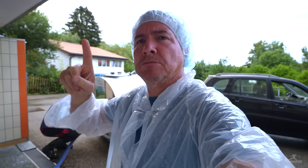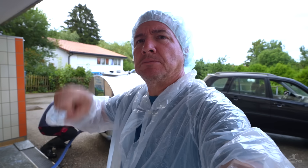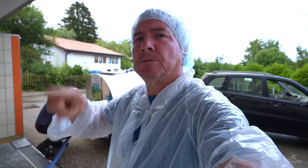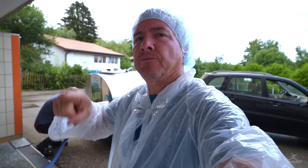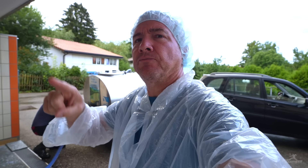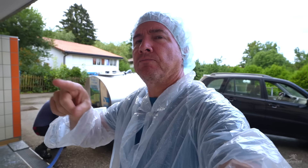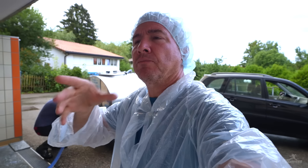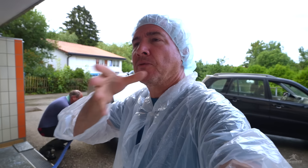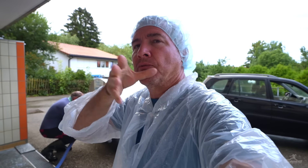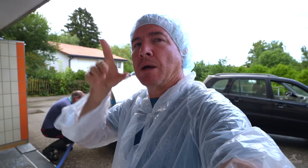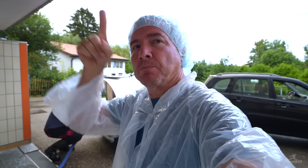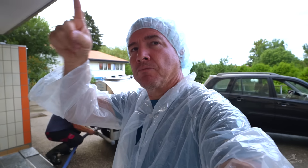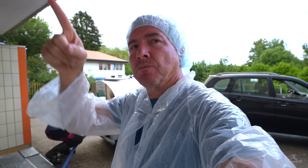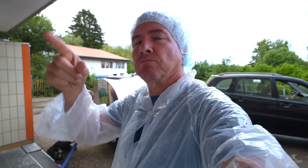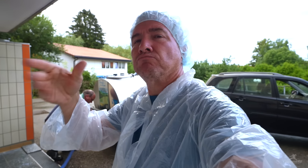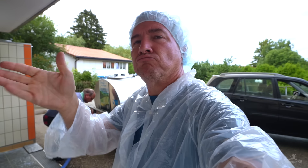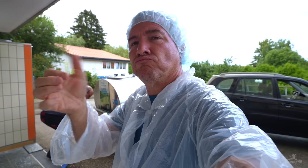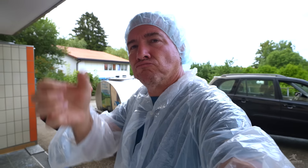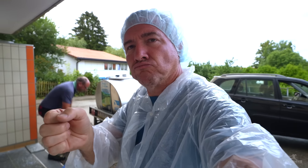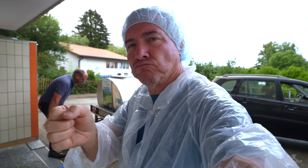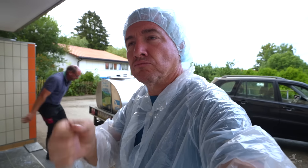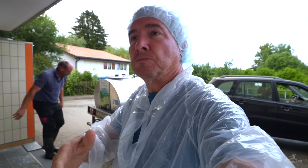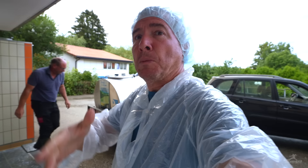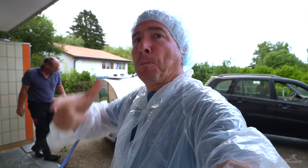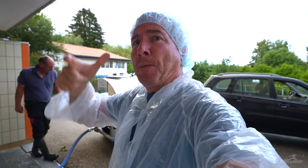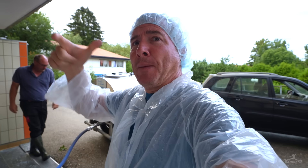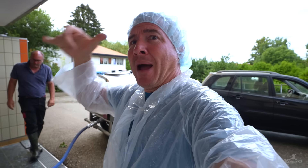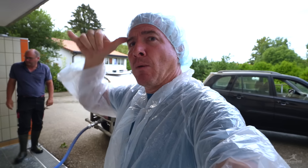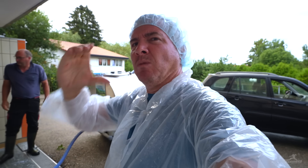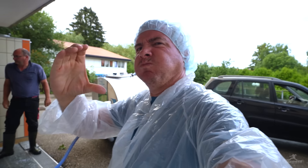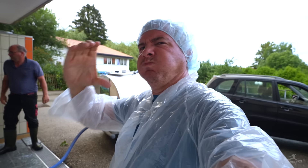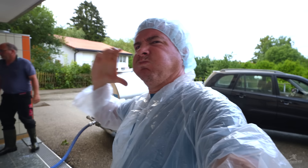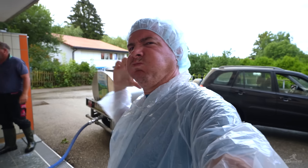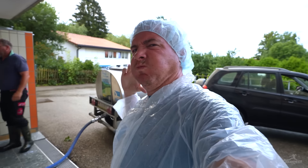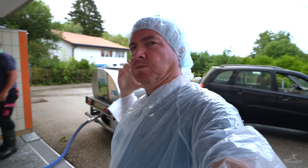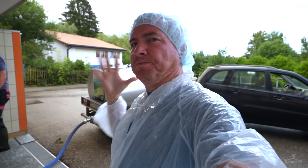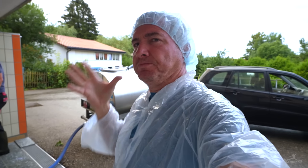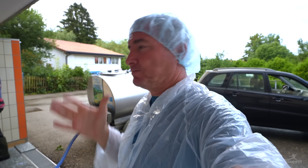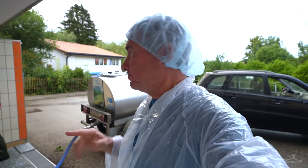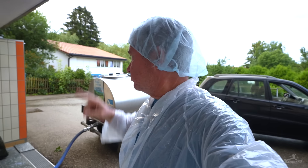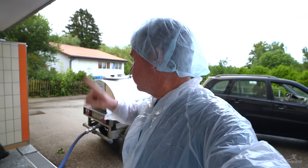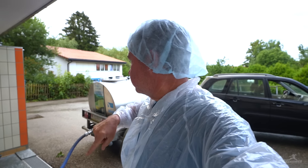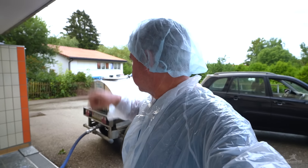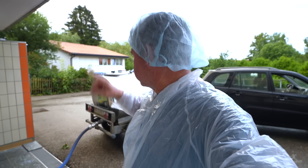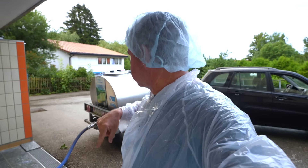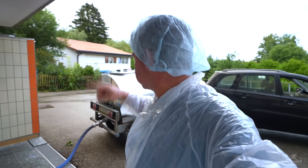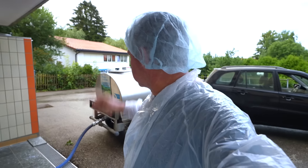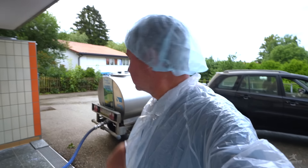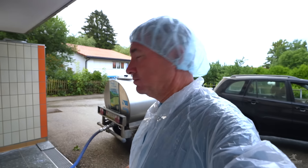It depends on the farm and their cows.